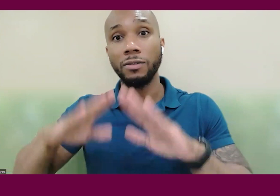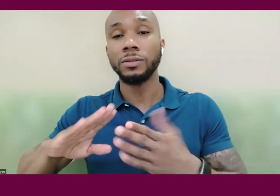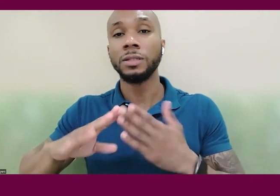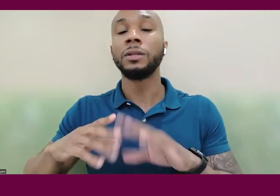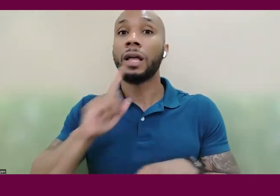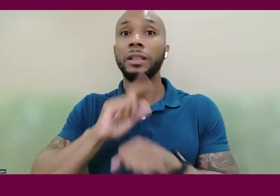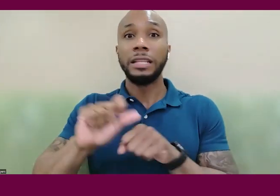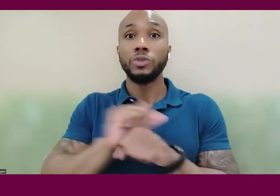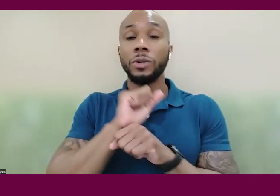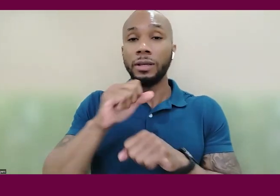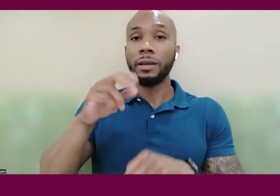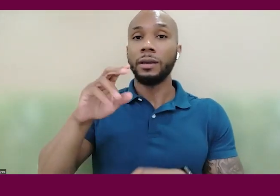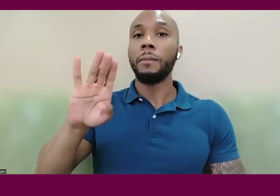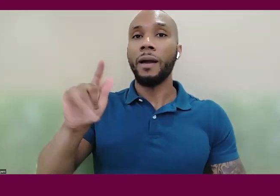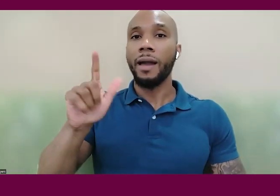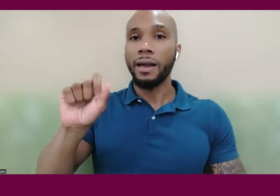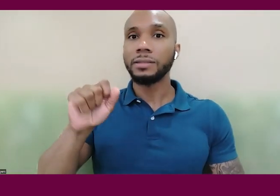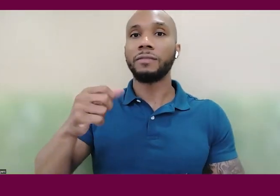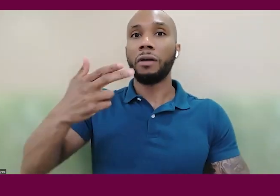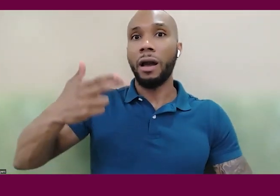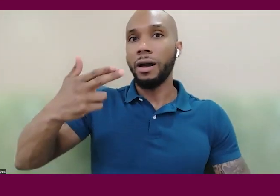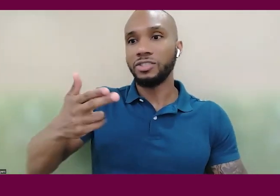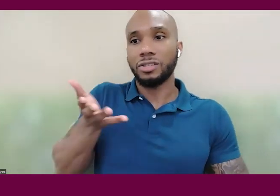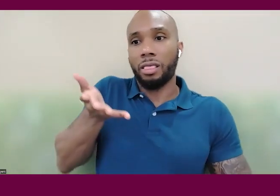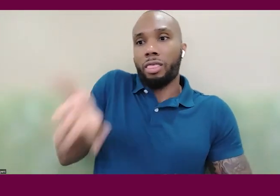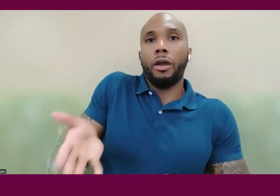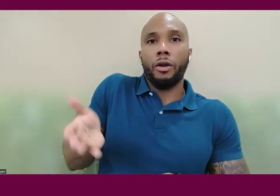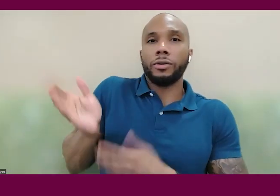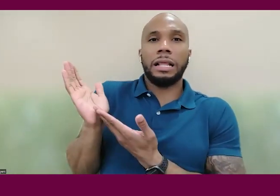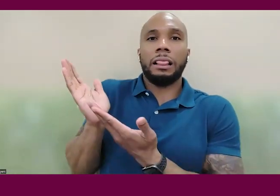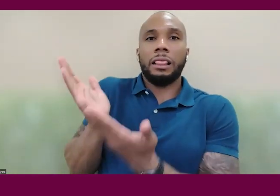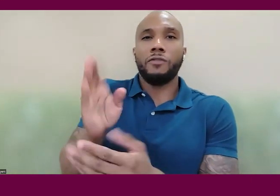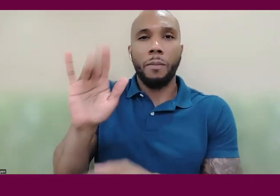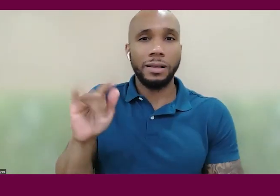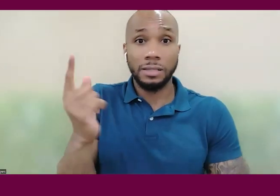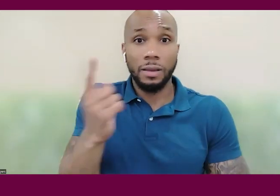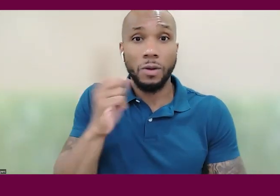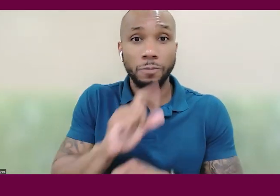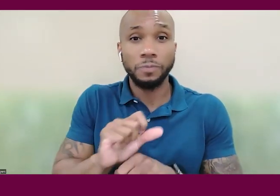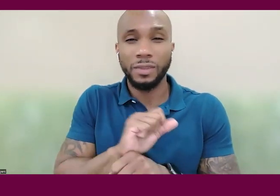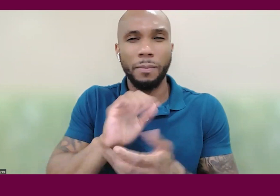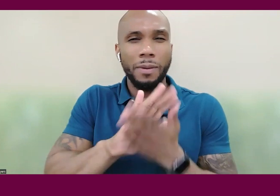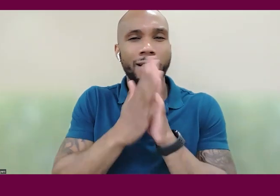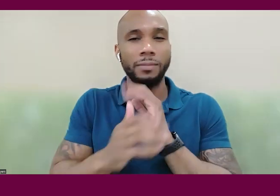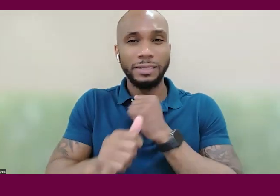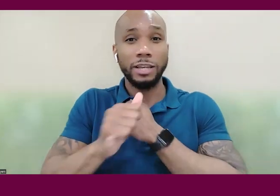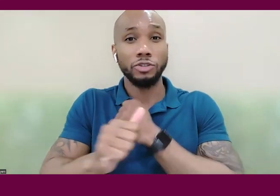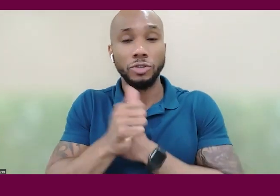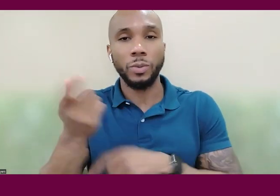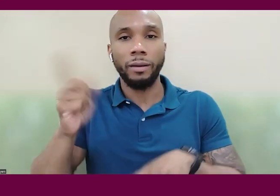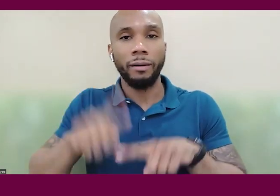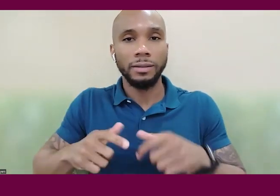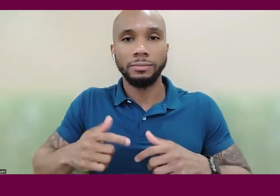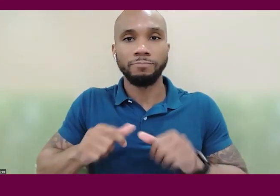literally bags of guns just sitting there, delivered by somebody, it became dangerous to, we could no longer live there.